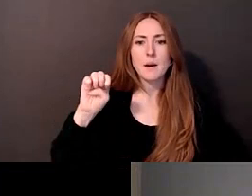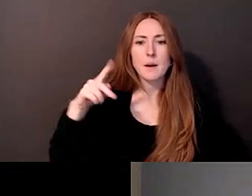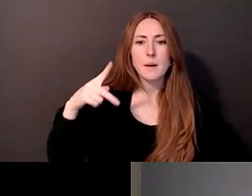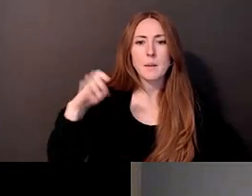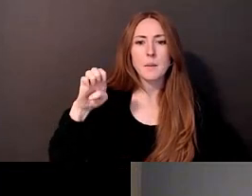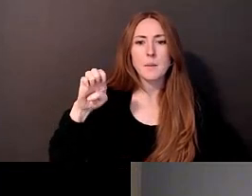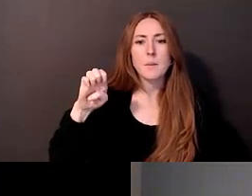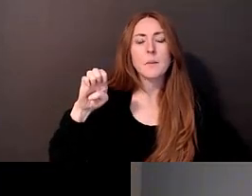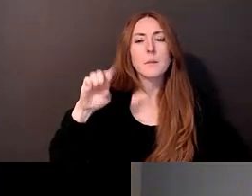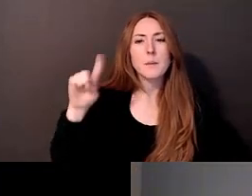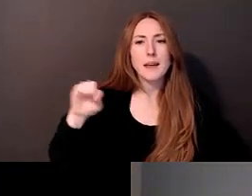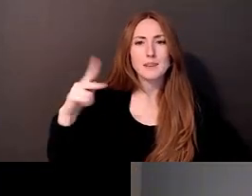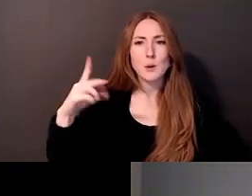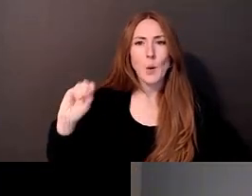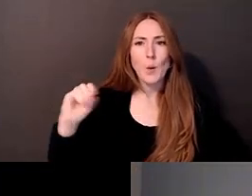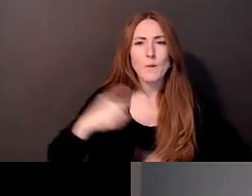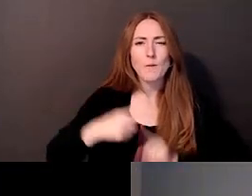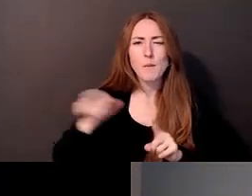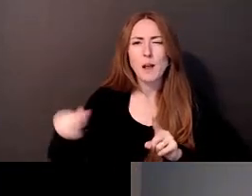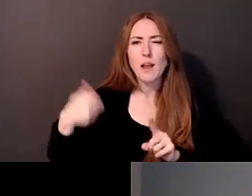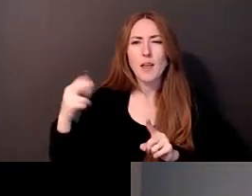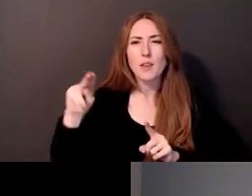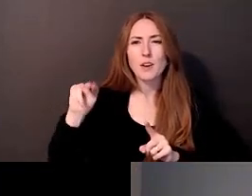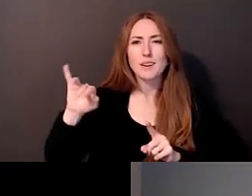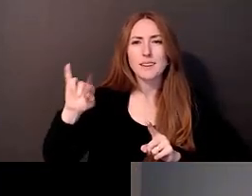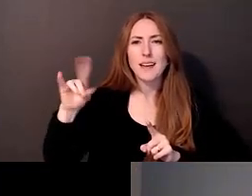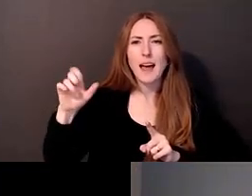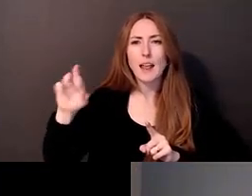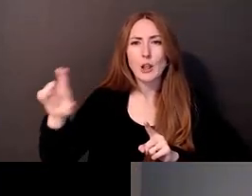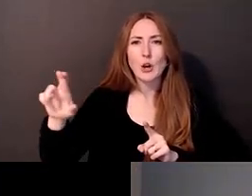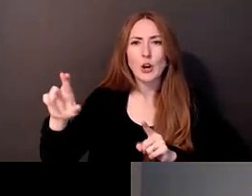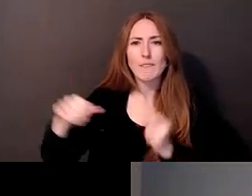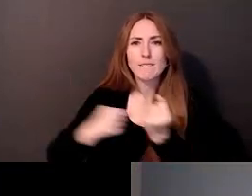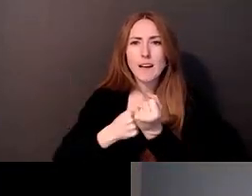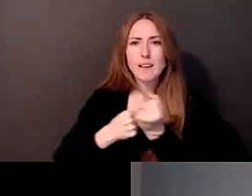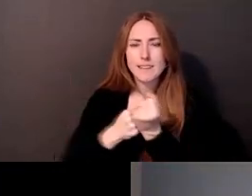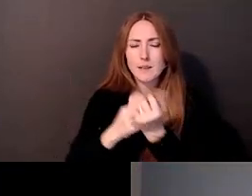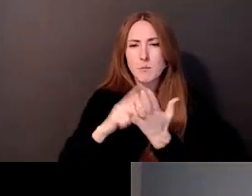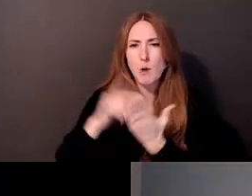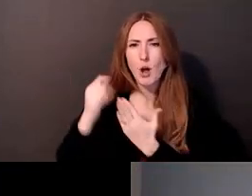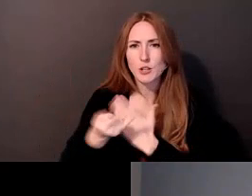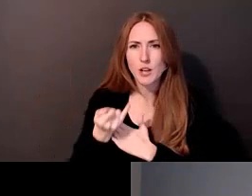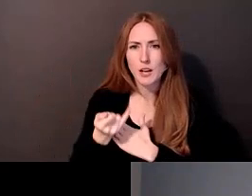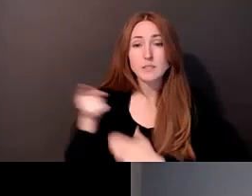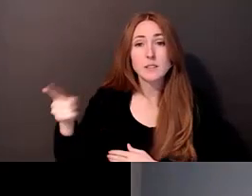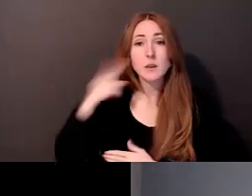funded project. And she will be discussing a program, Making Older Adults